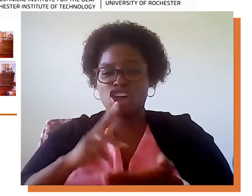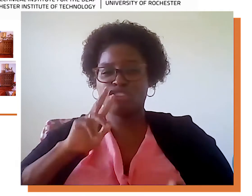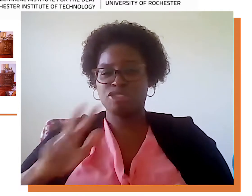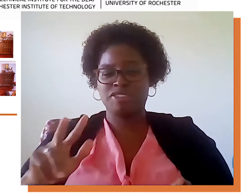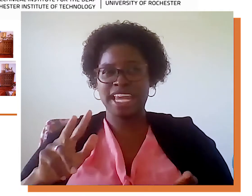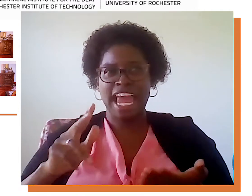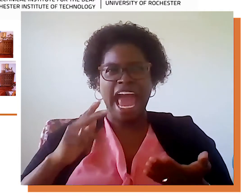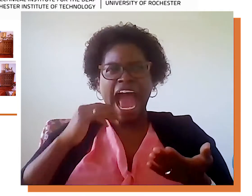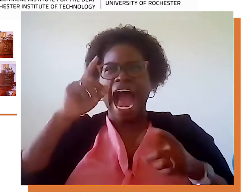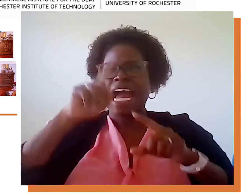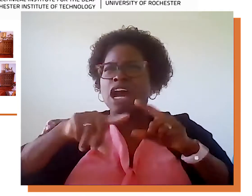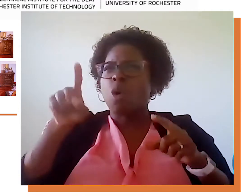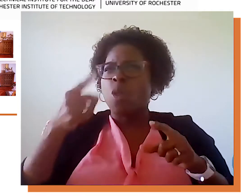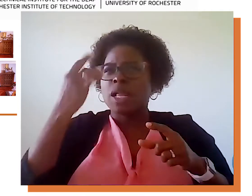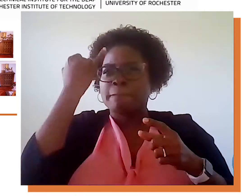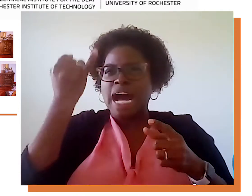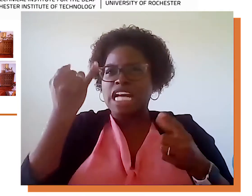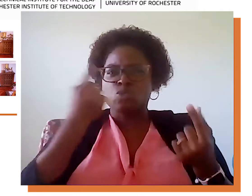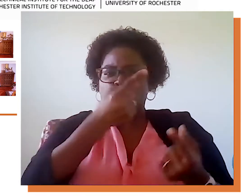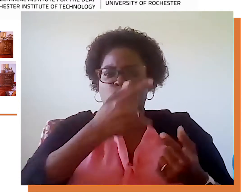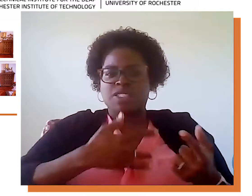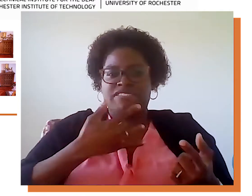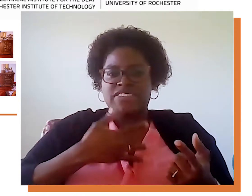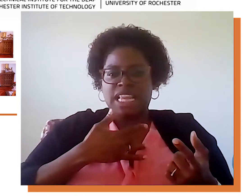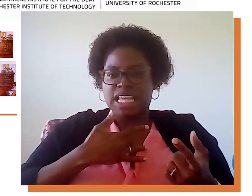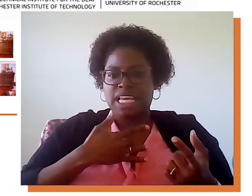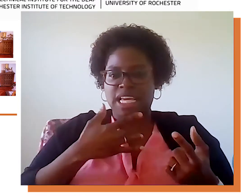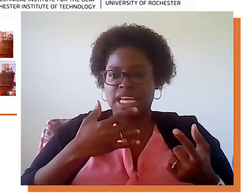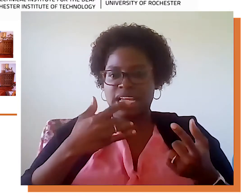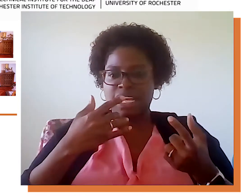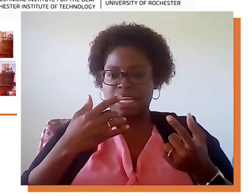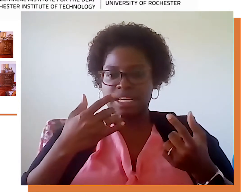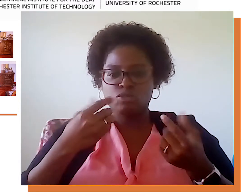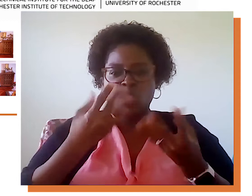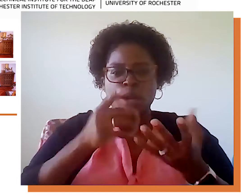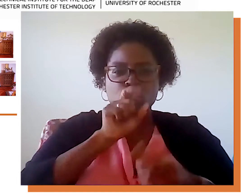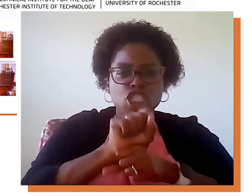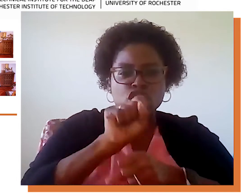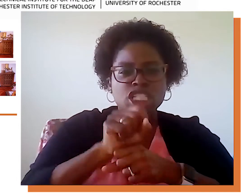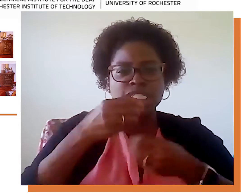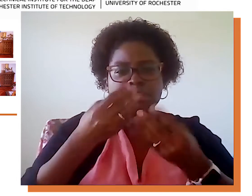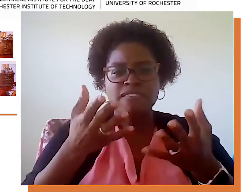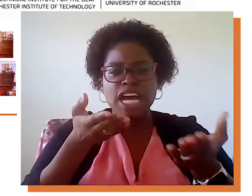and I have a daughter who's three right now, and I can't imagine doing what my mother did.